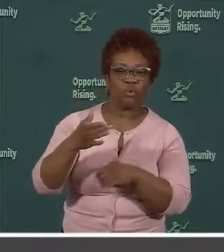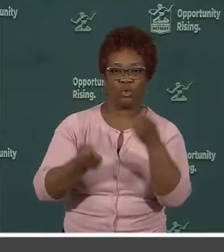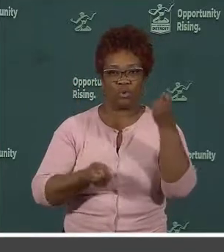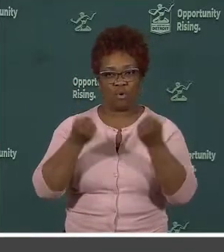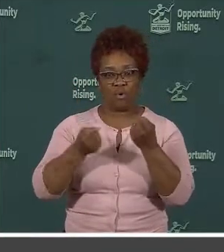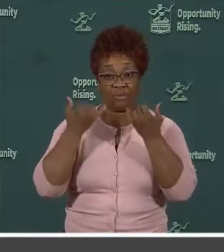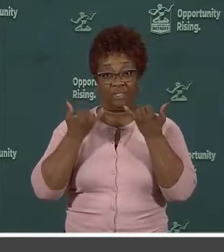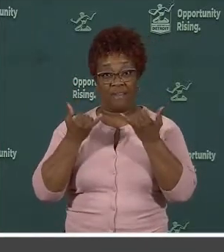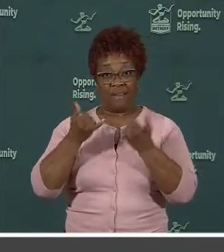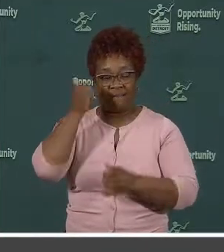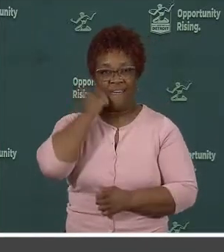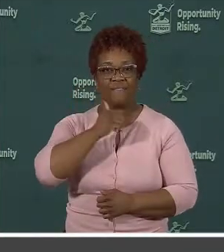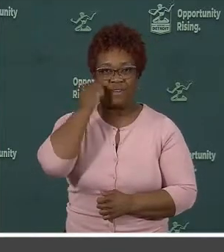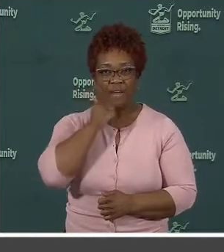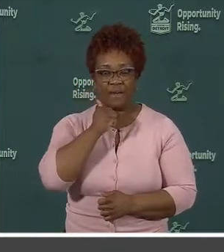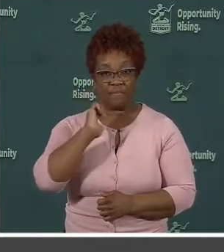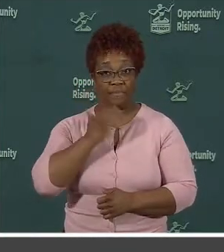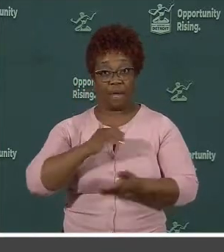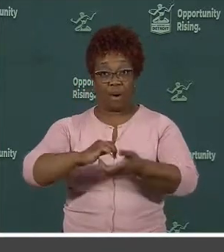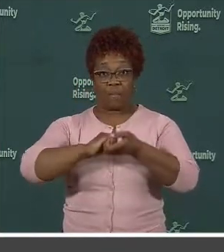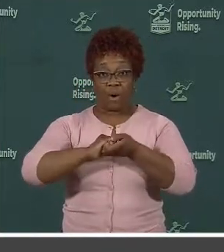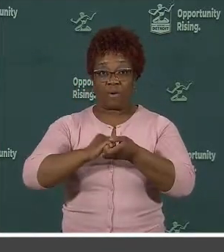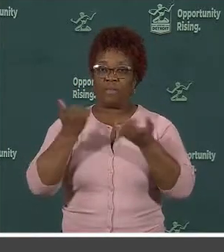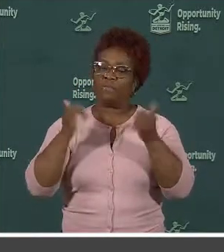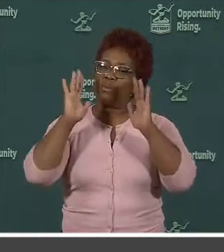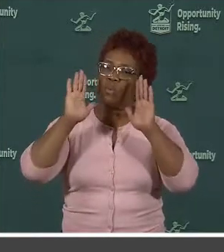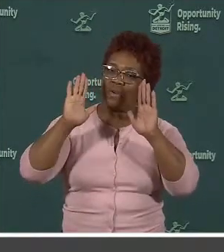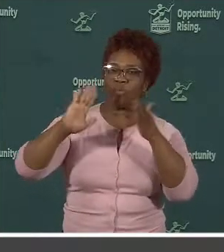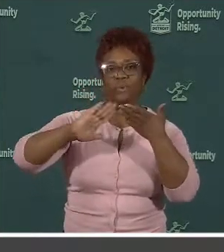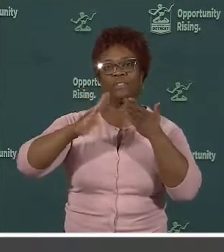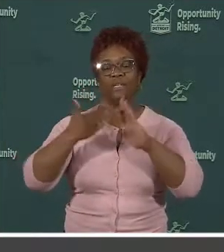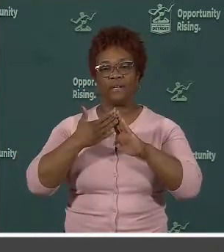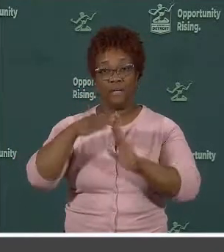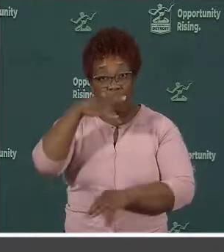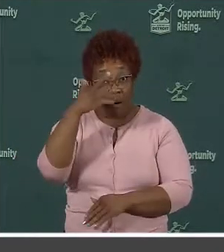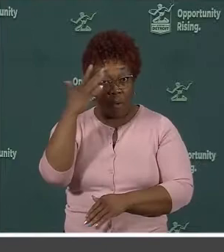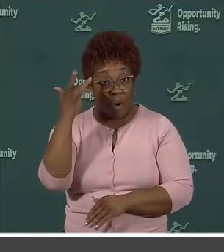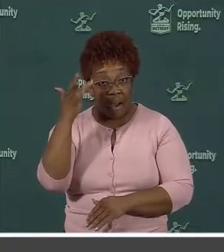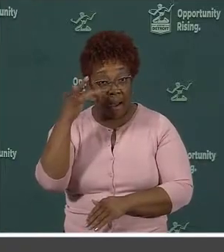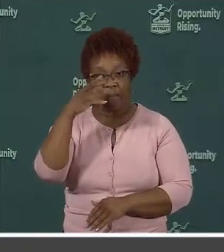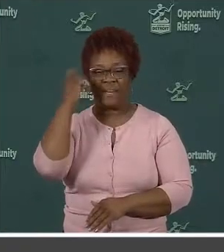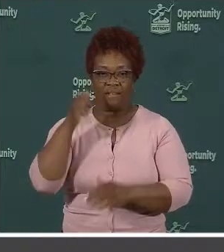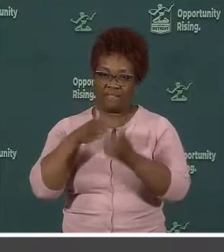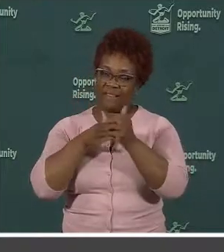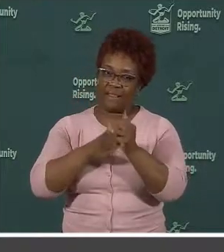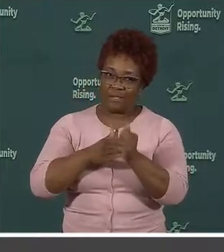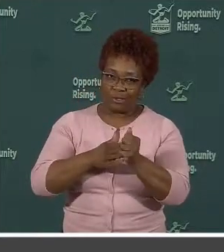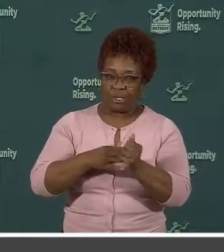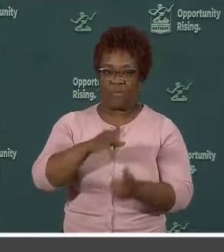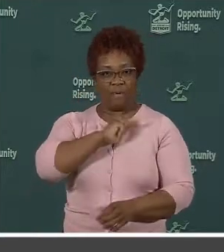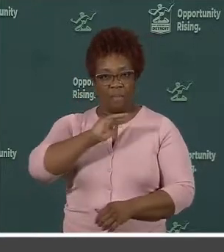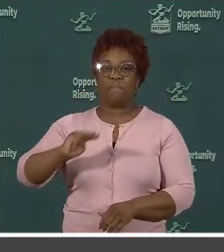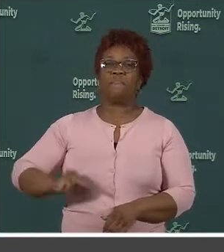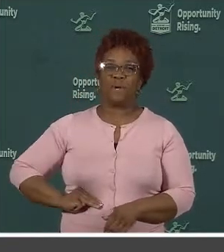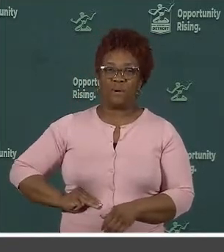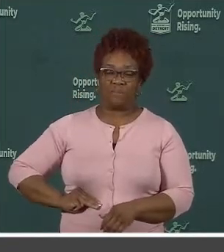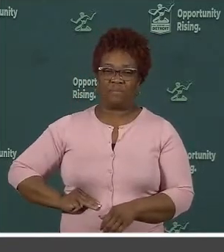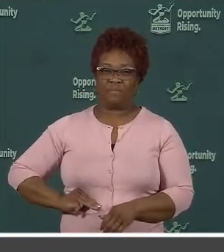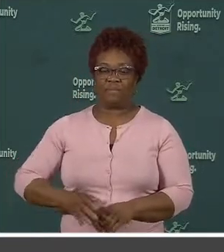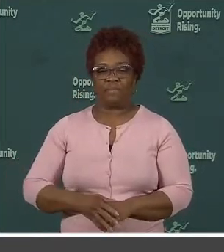OUR PARTNERSHIP WITH THIS GREAT CITY IS A TRIBUTE TO THE LEADERSHIP OF MAYOR MIKE DUGGAN HE'S HELPING TO MAKE DETROIT